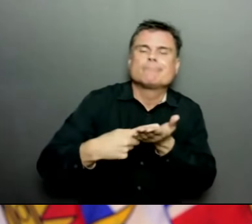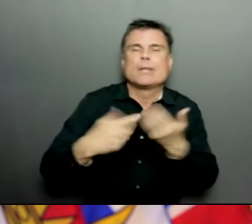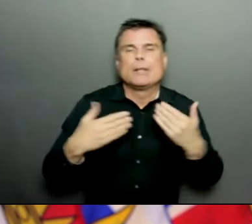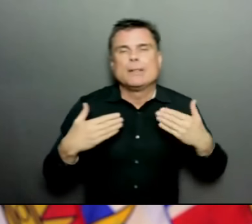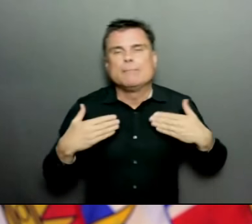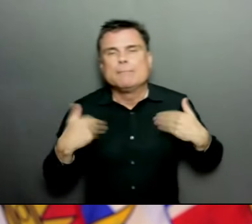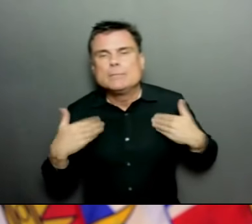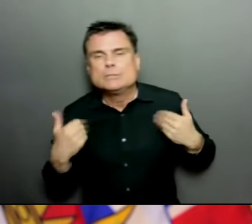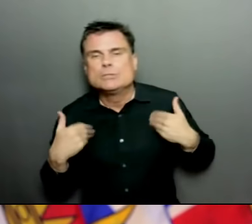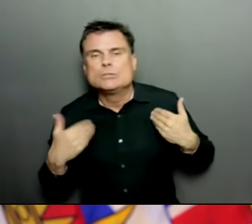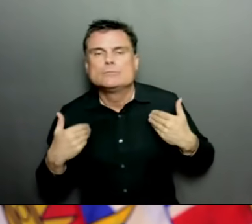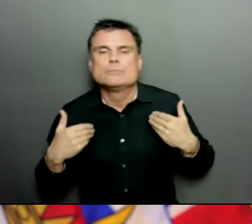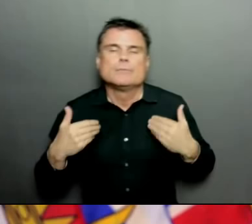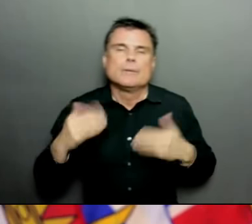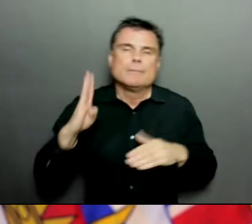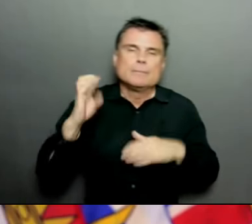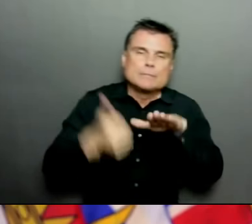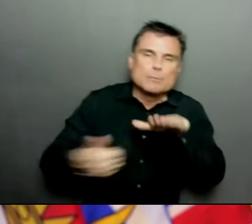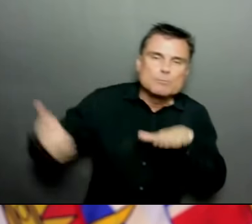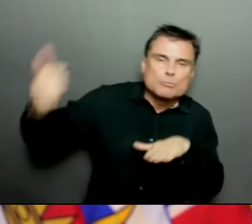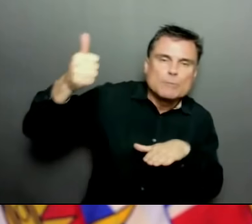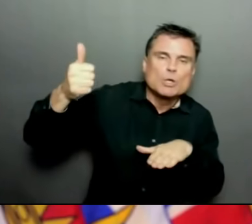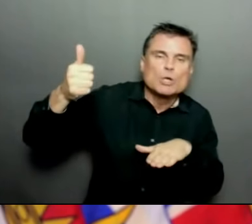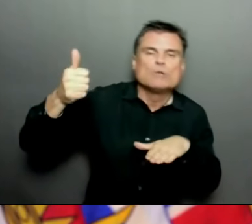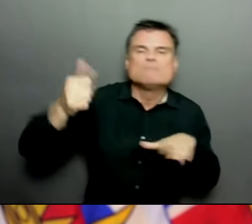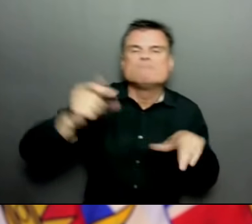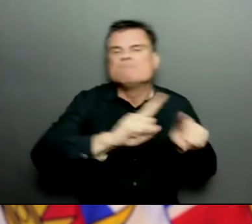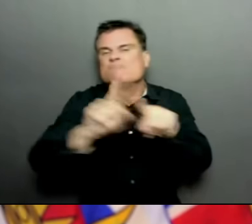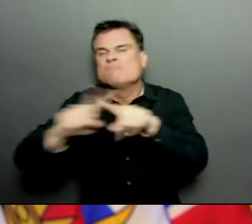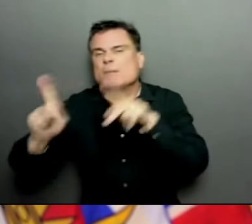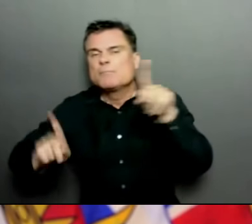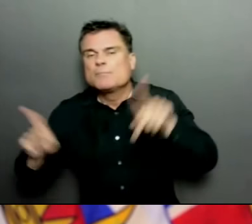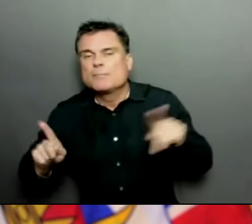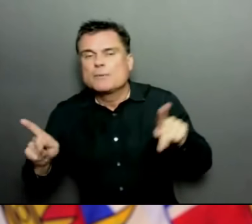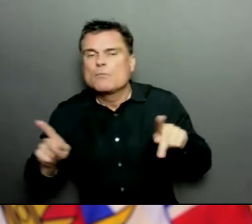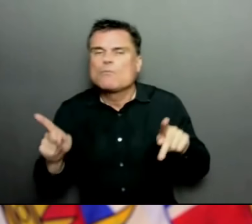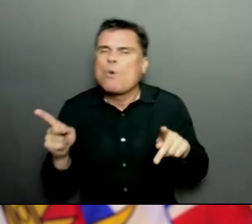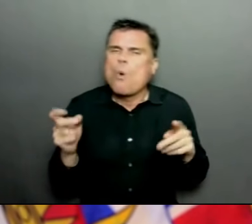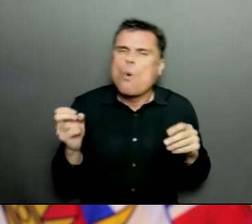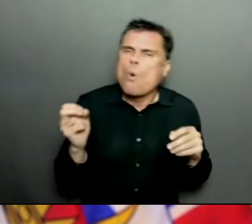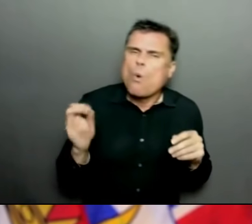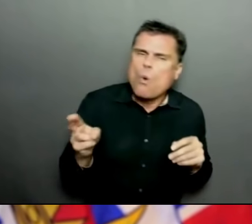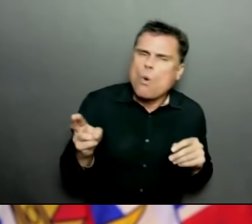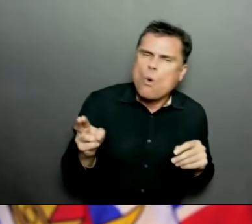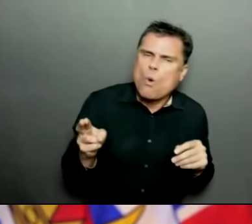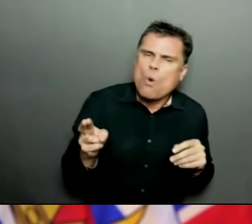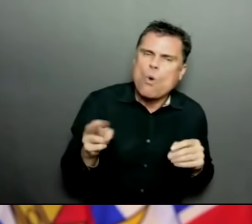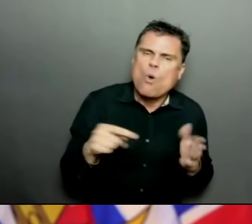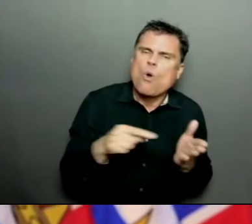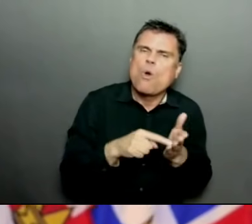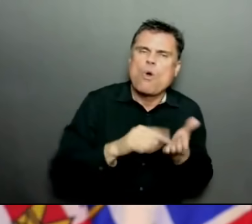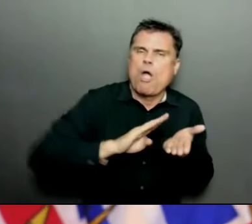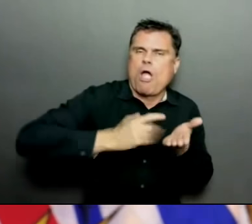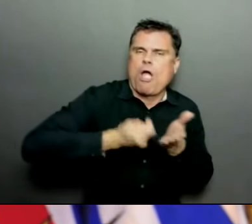confidence is a conversation you may have had with the premier, with other members of cabinet, and if not, what value will